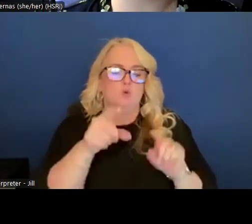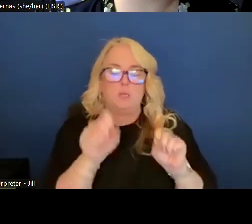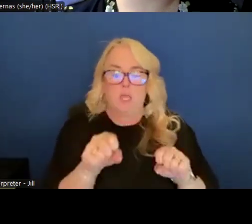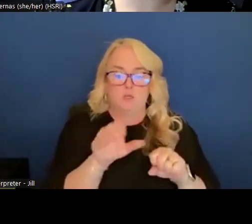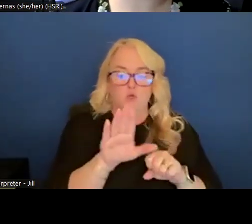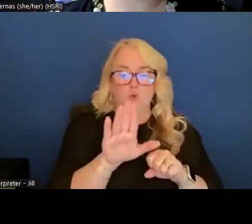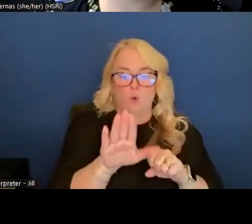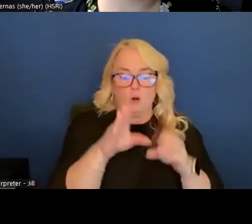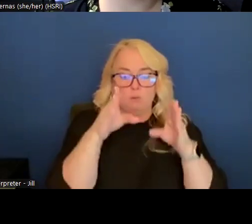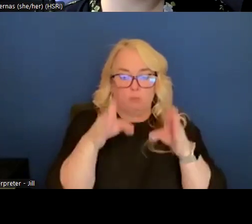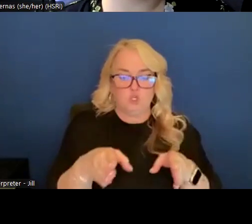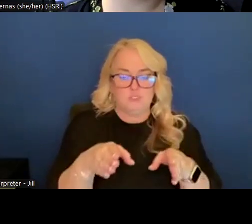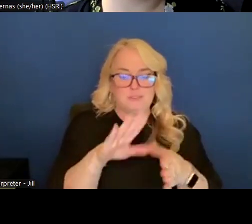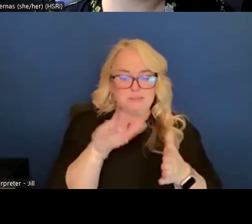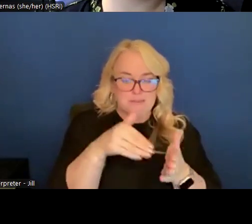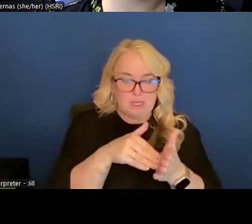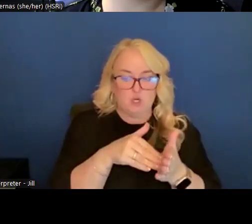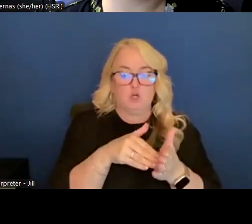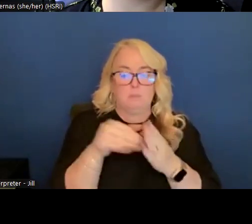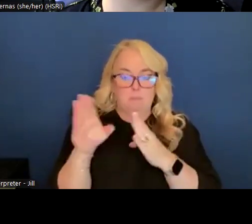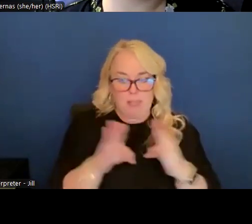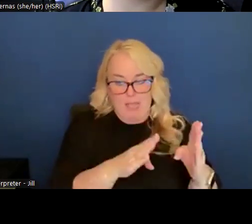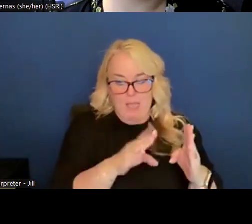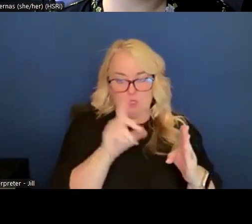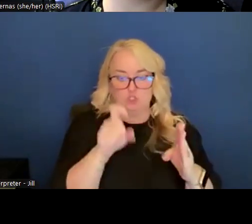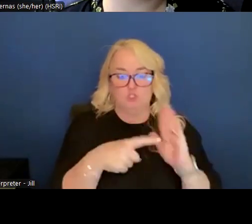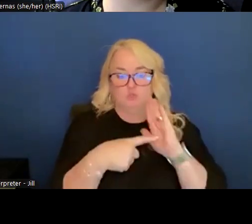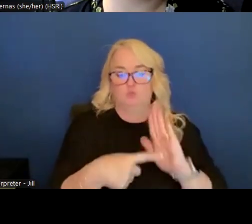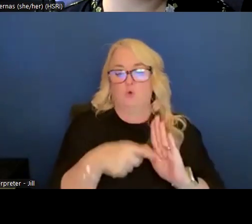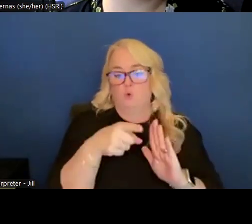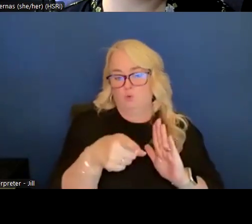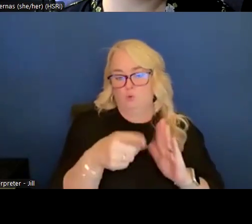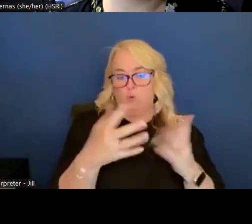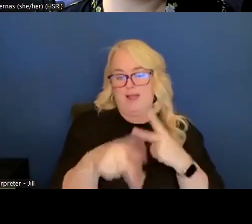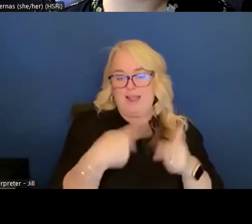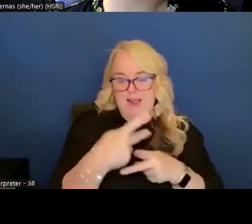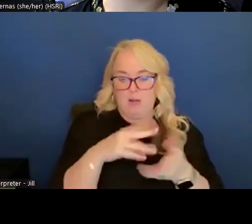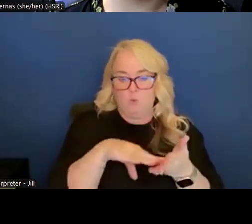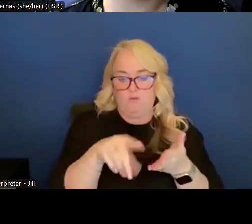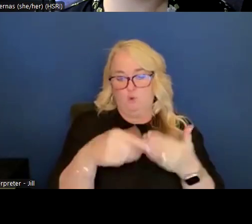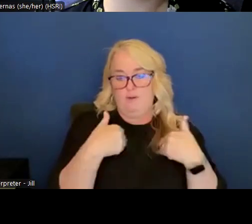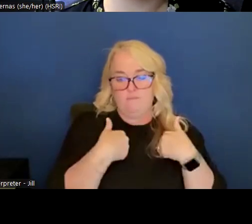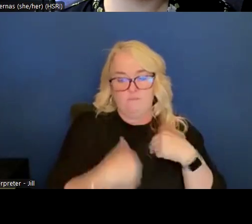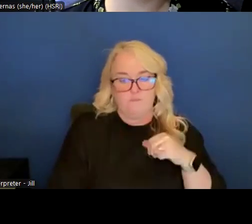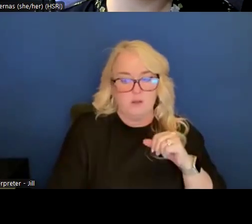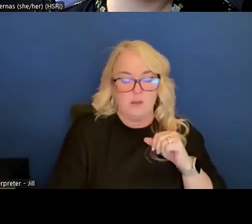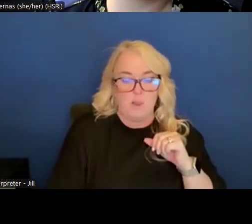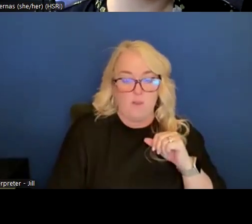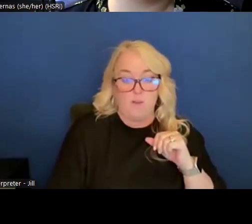person-centered plan should tell you what kind of waiver you have, if that's helpful, too.